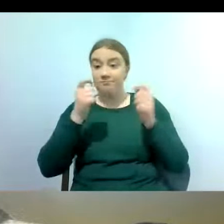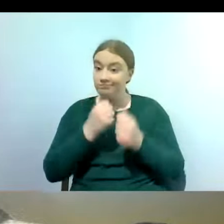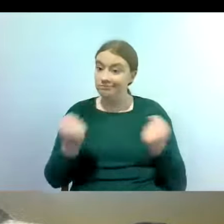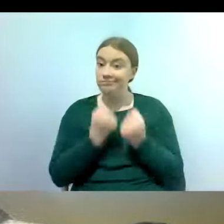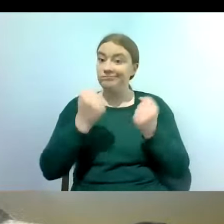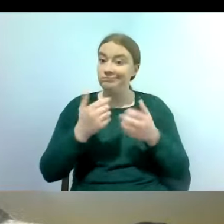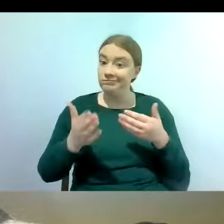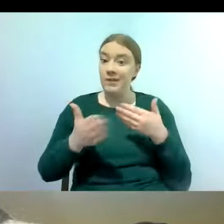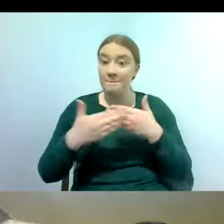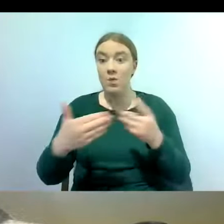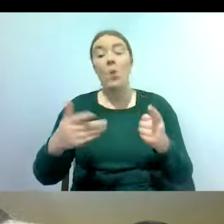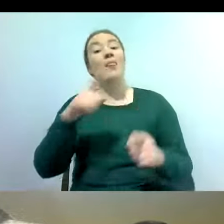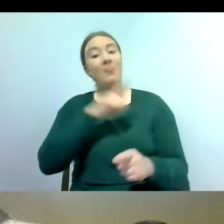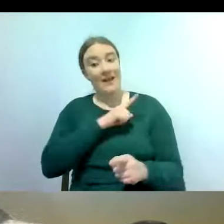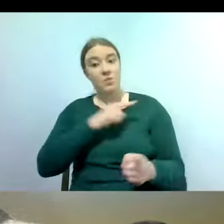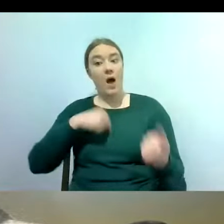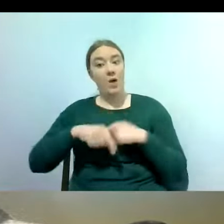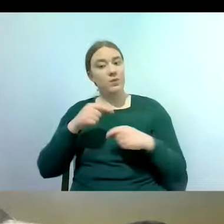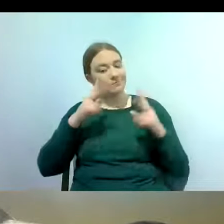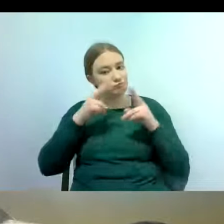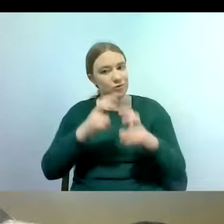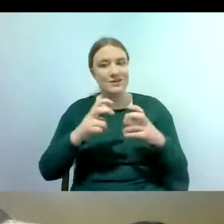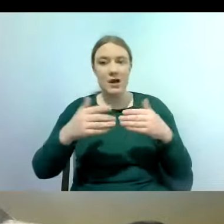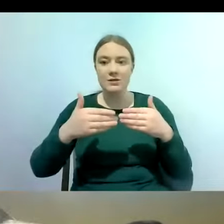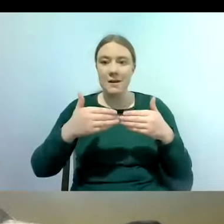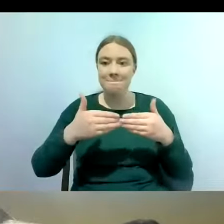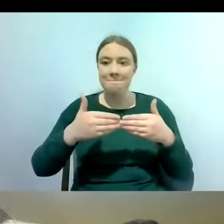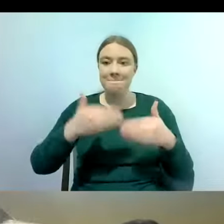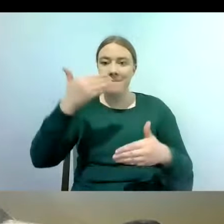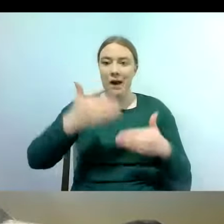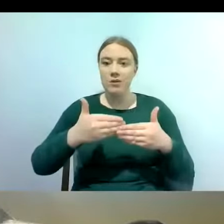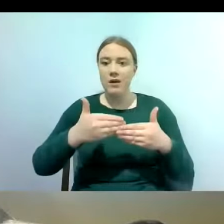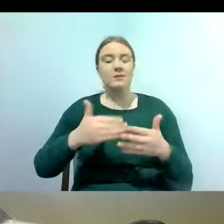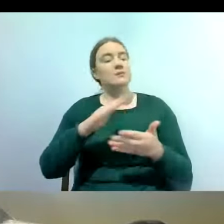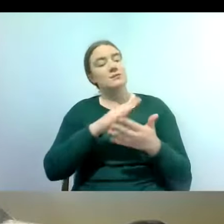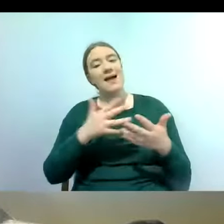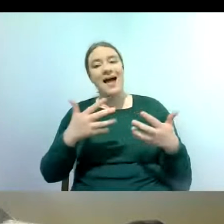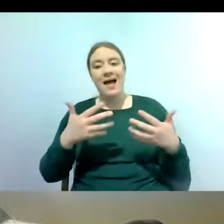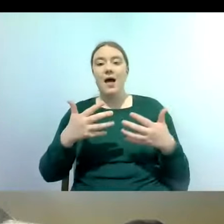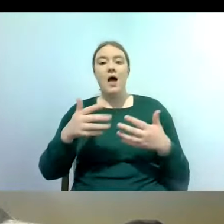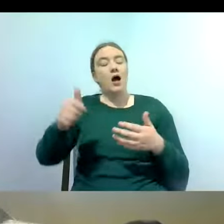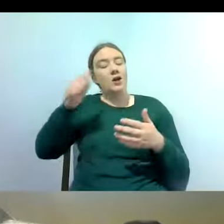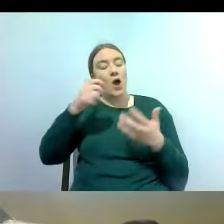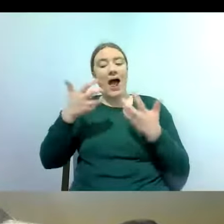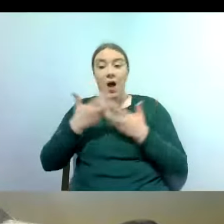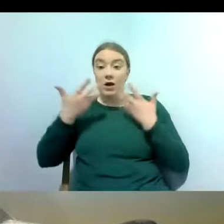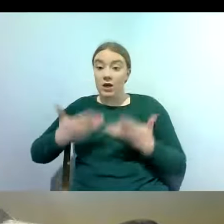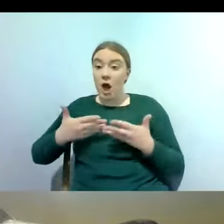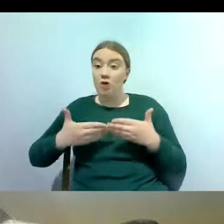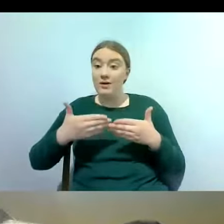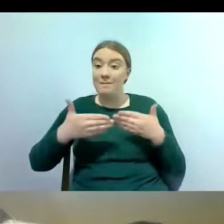we should study barriers because knowledge of how um current barriers are affecting fish migration